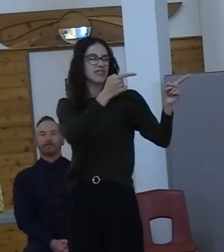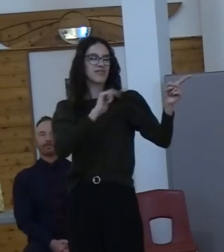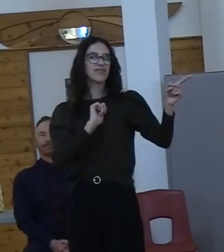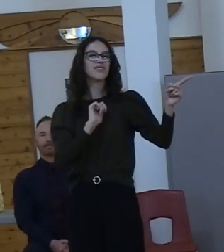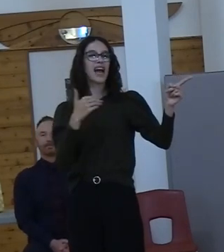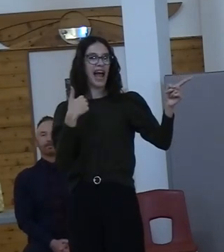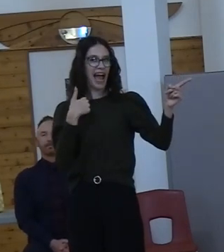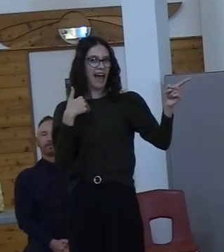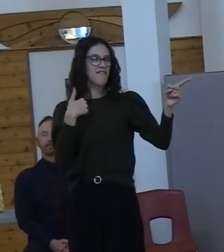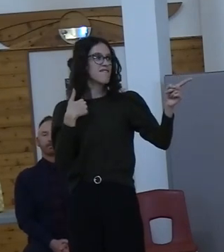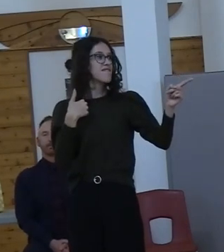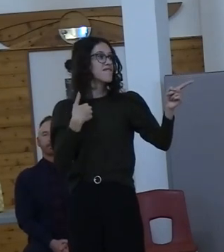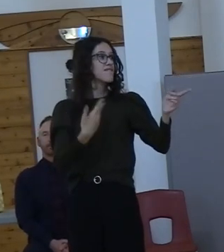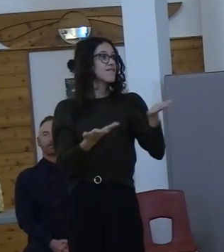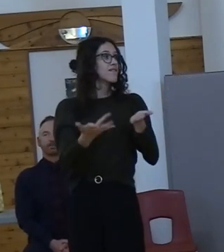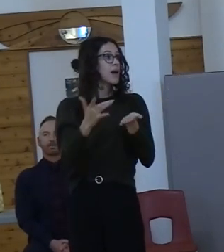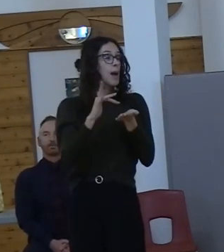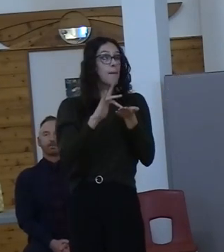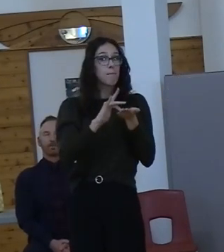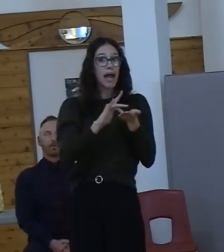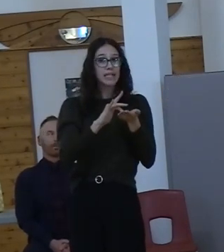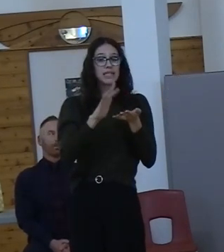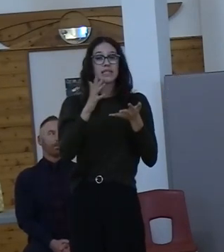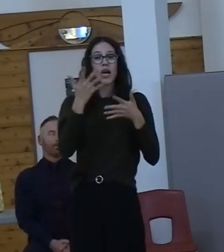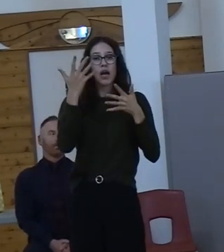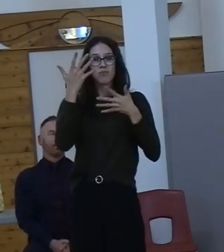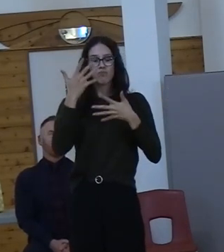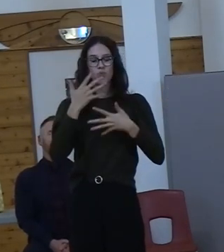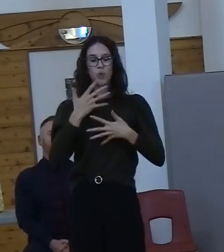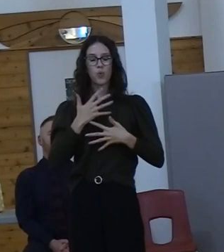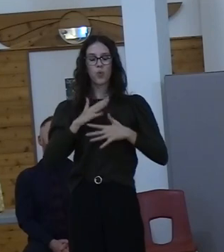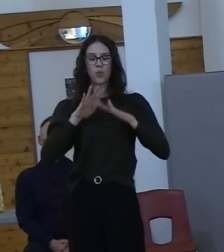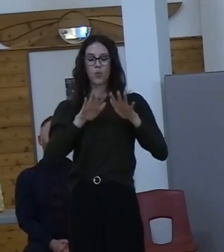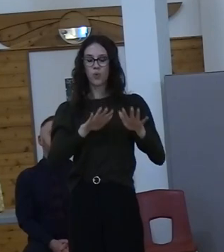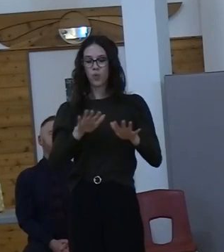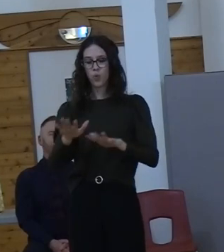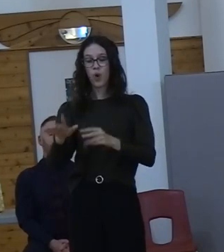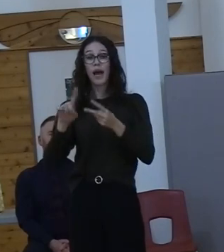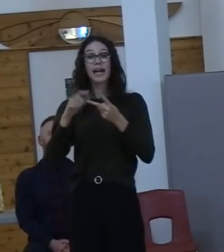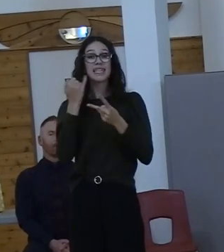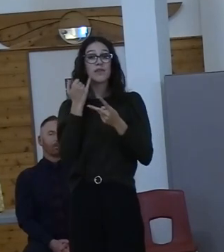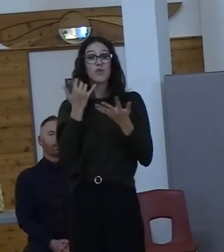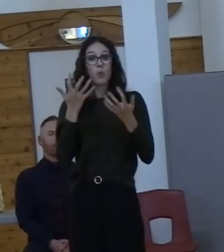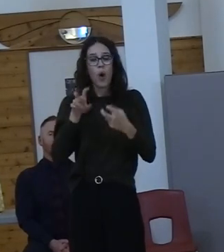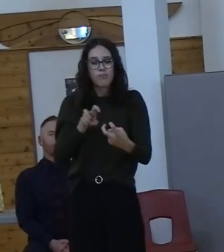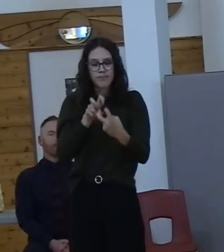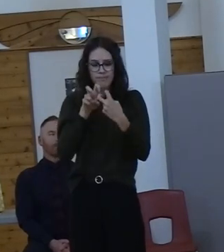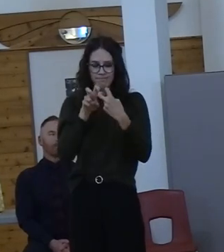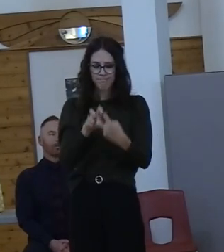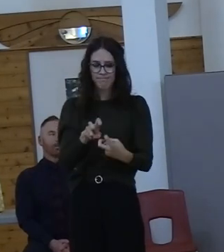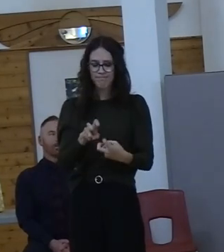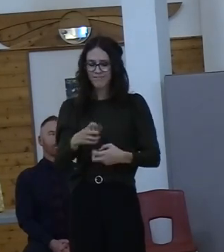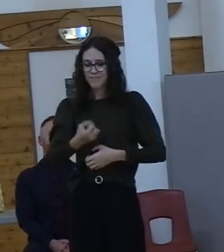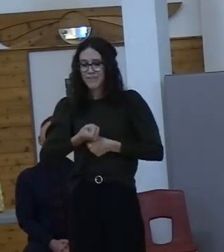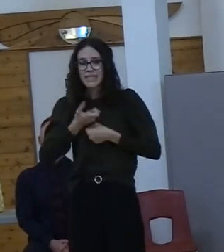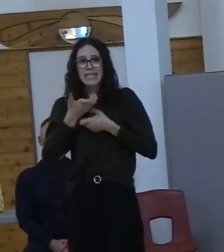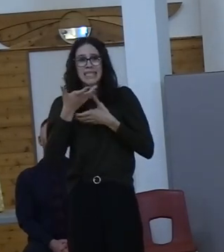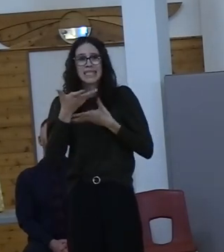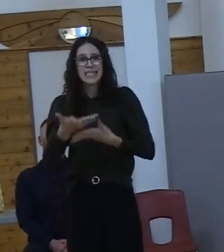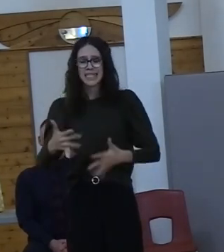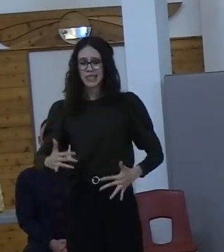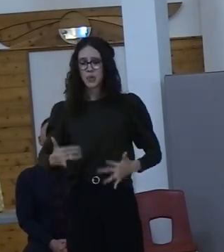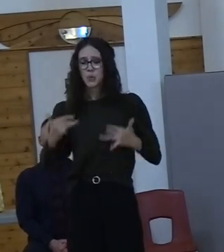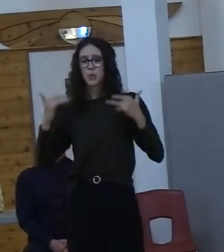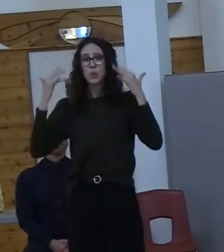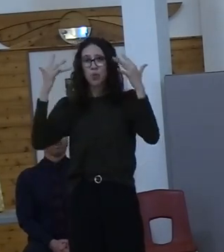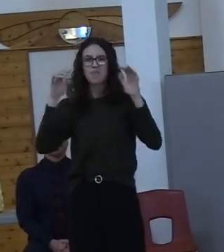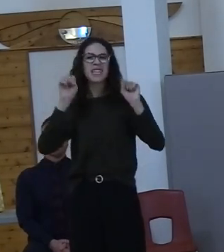She's got medicines if you need a quiet space, if you guys don't want to sit down and speak with in regards to some emotional or well-being care.